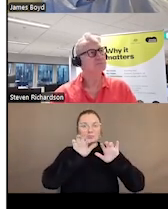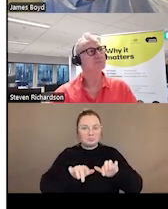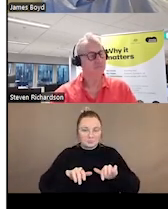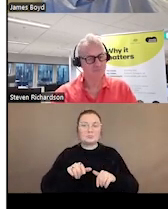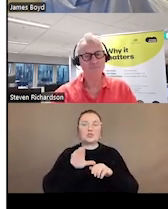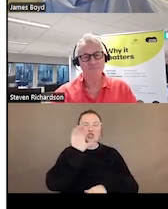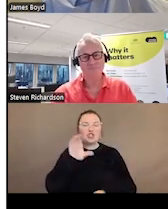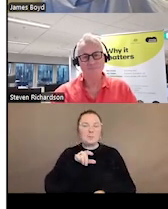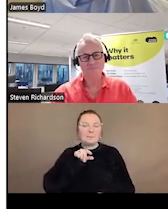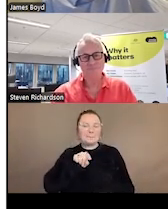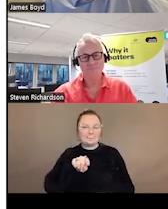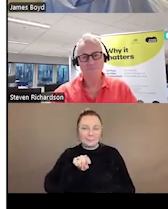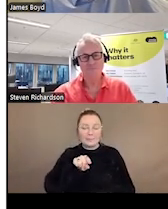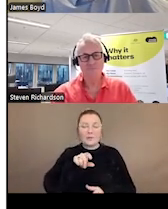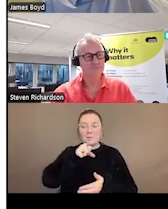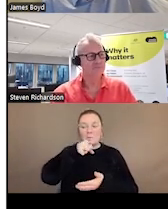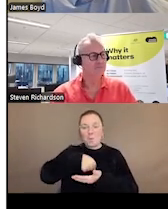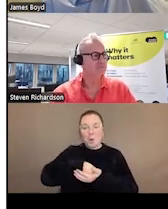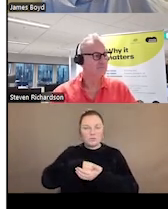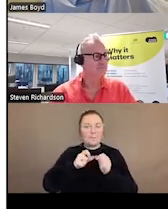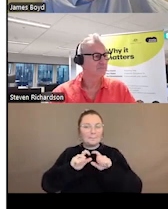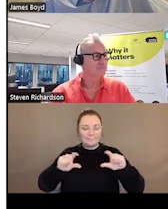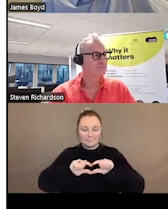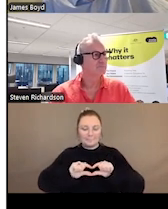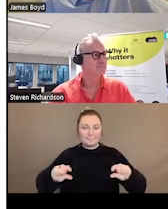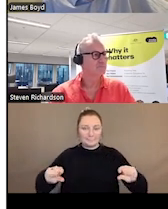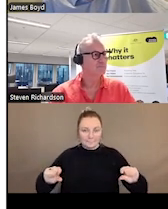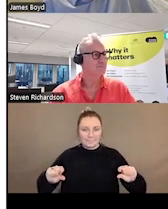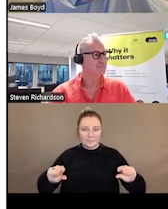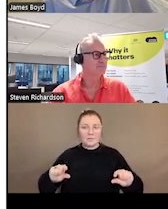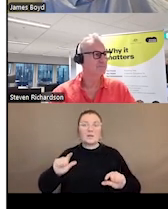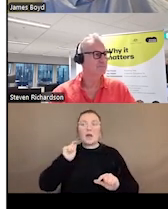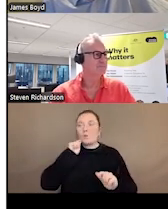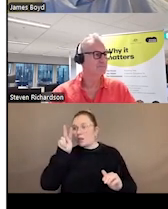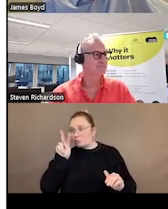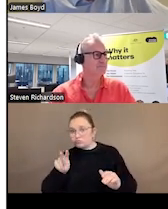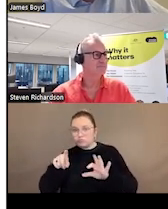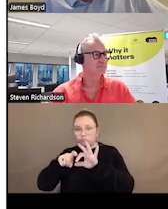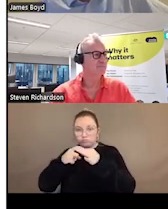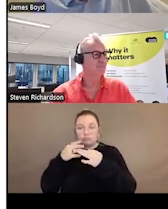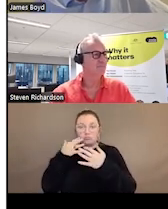call at the bottom of your screen. I will review the questions as they come in. If they are not